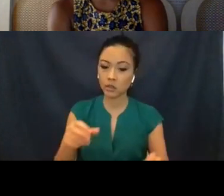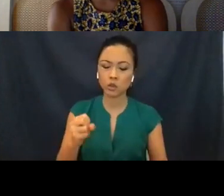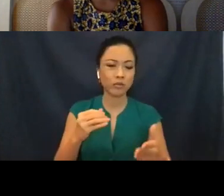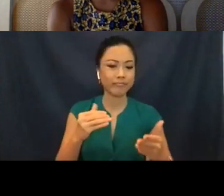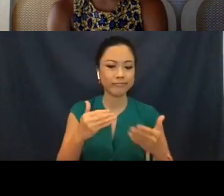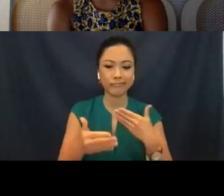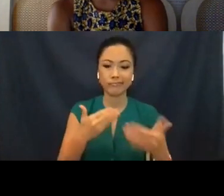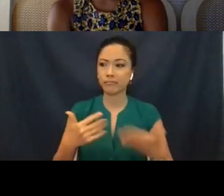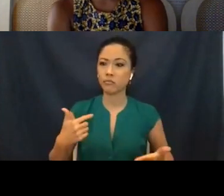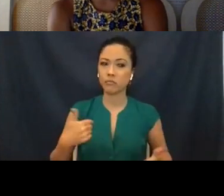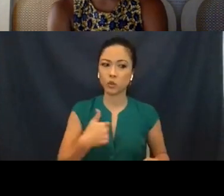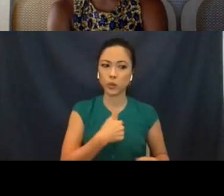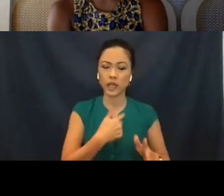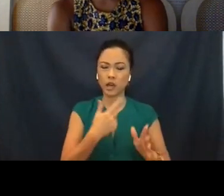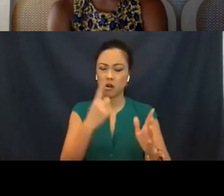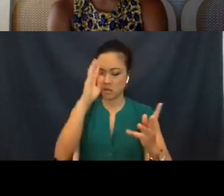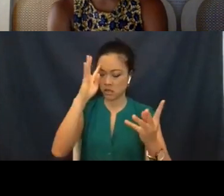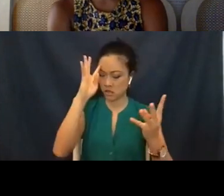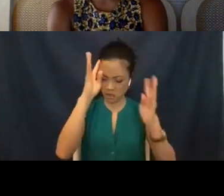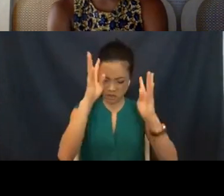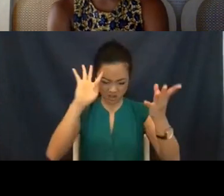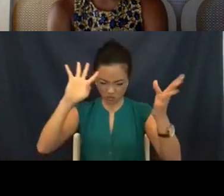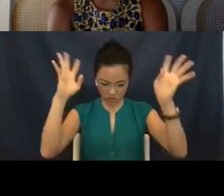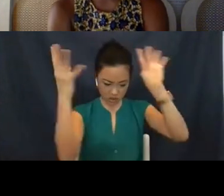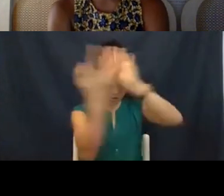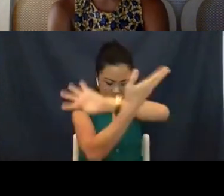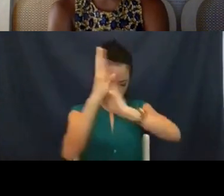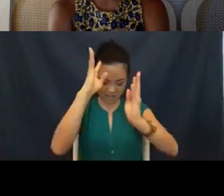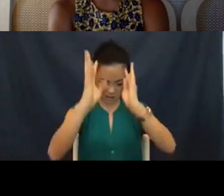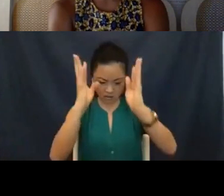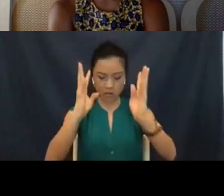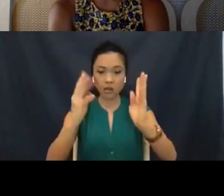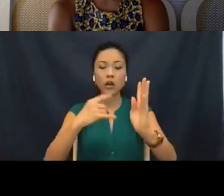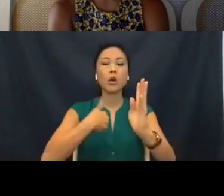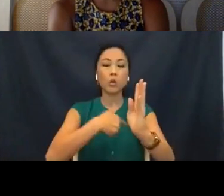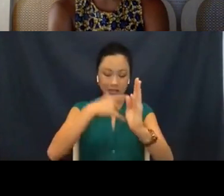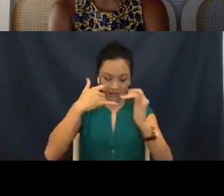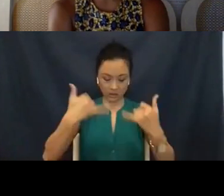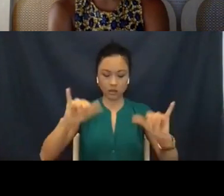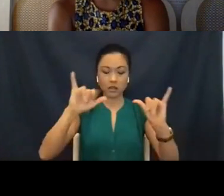are structures we have to continue to fight against as a collective and it is